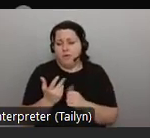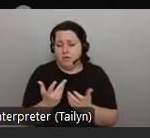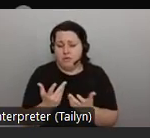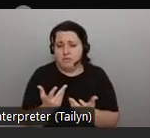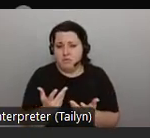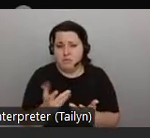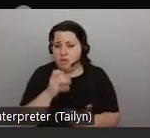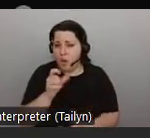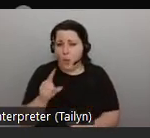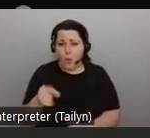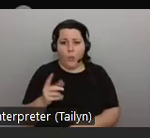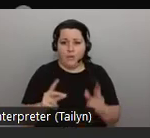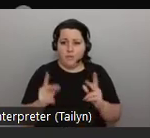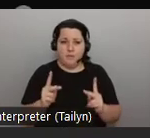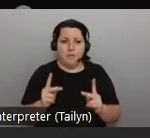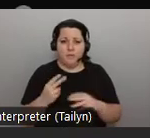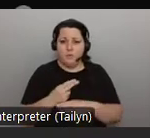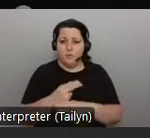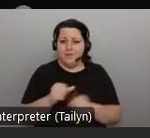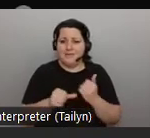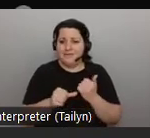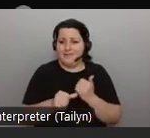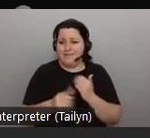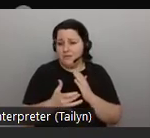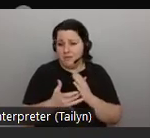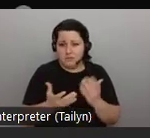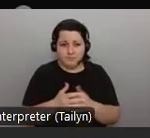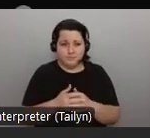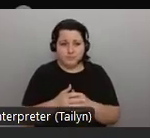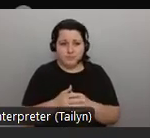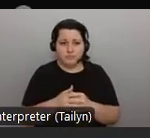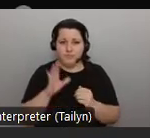jump to the next heading. So this gives users a great way to move around the document